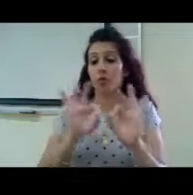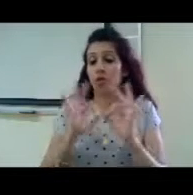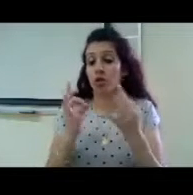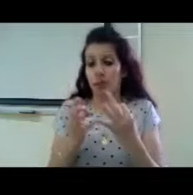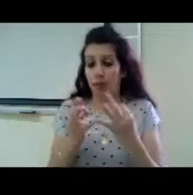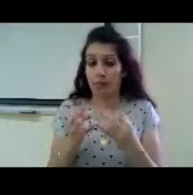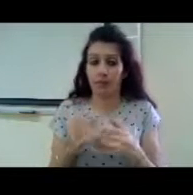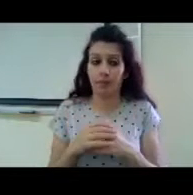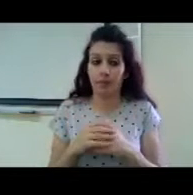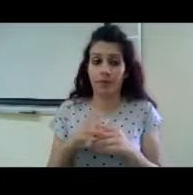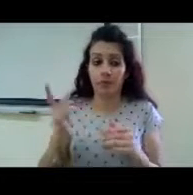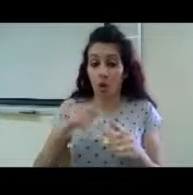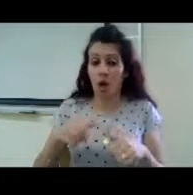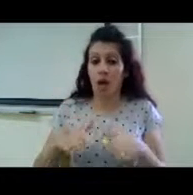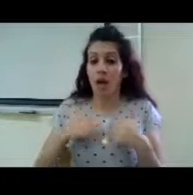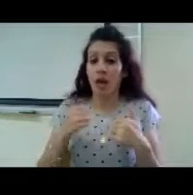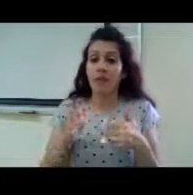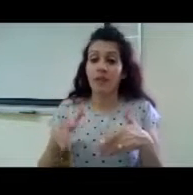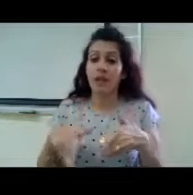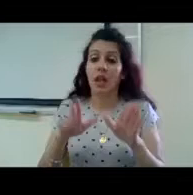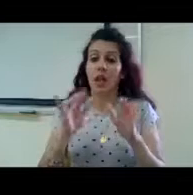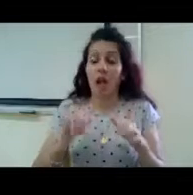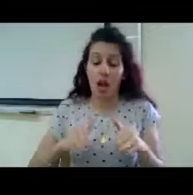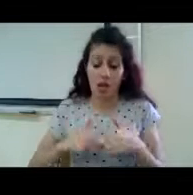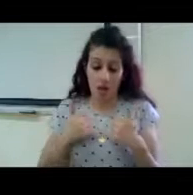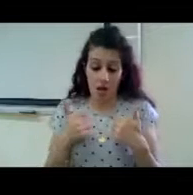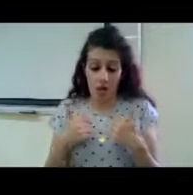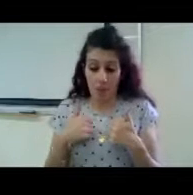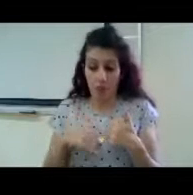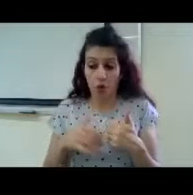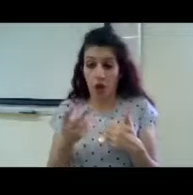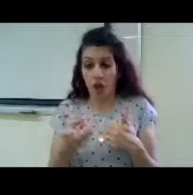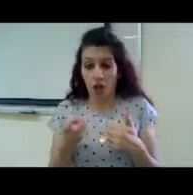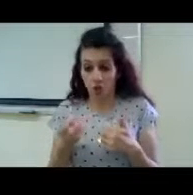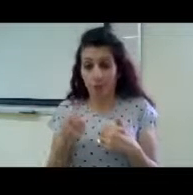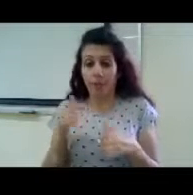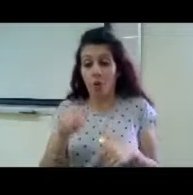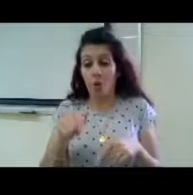are most certainly needing to look at communication insuring messages are